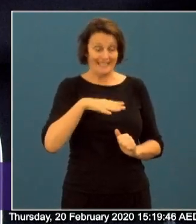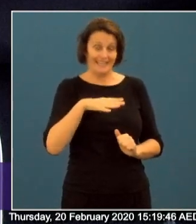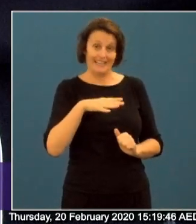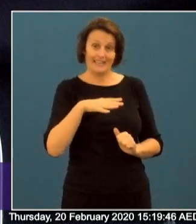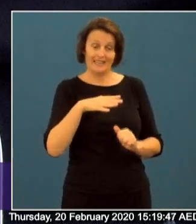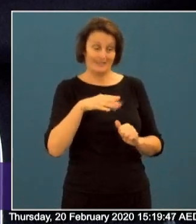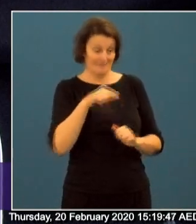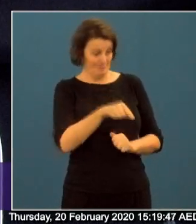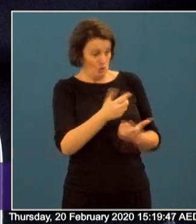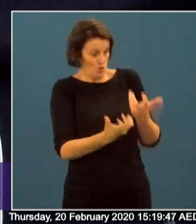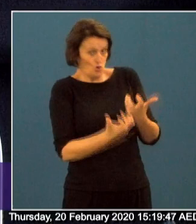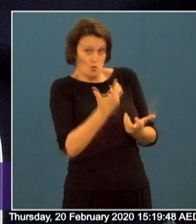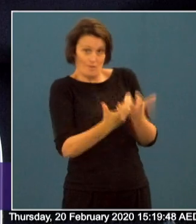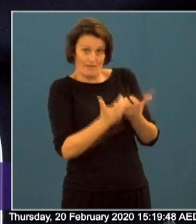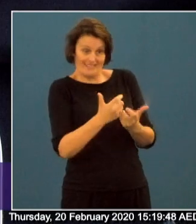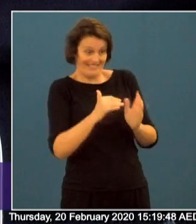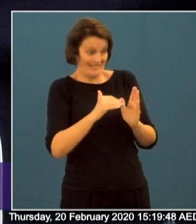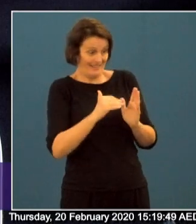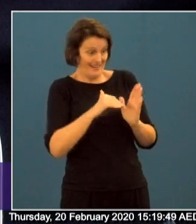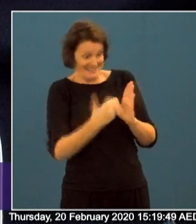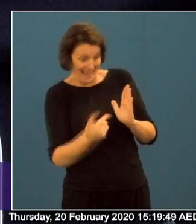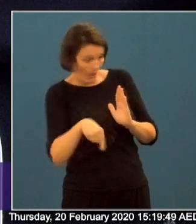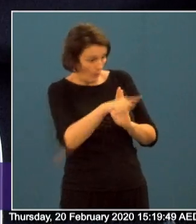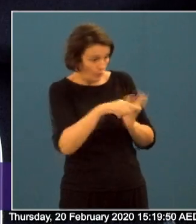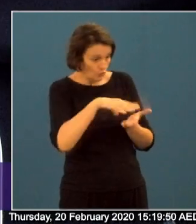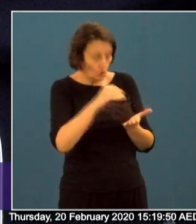future health workforce to meet the needs as we understand them to be.